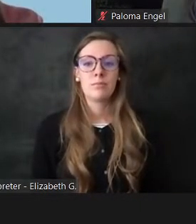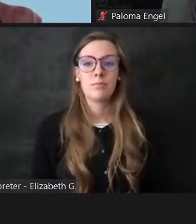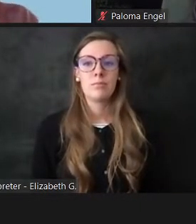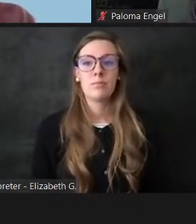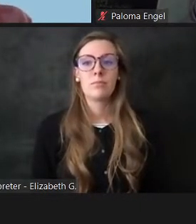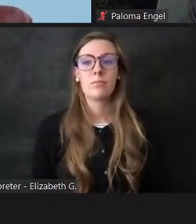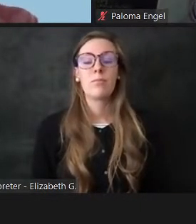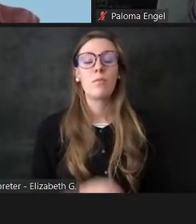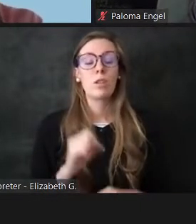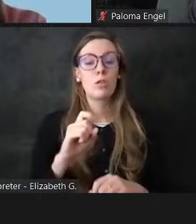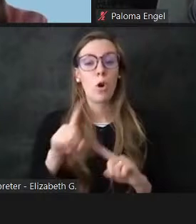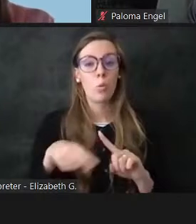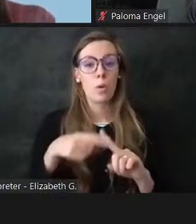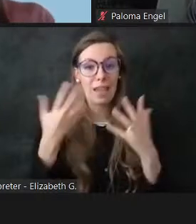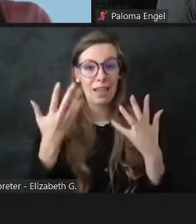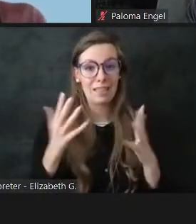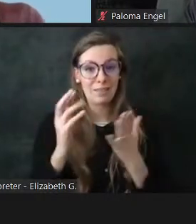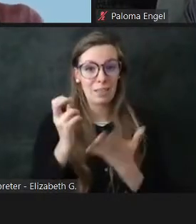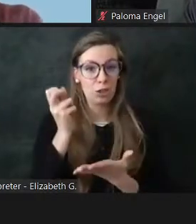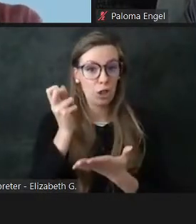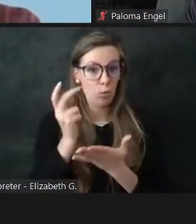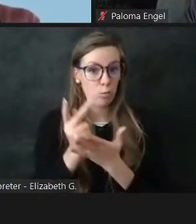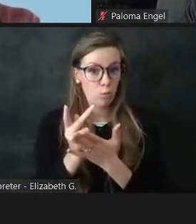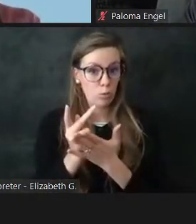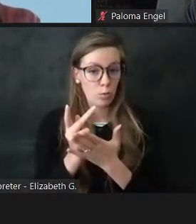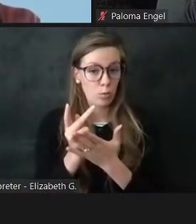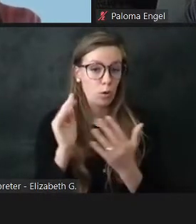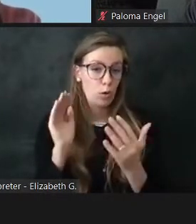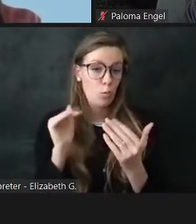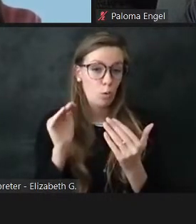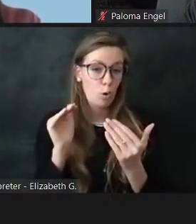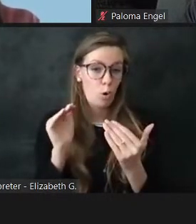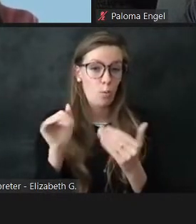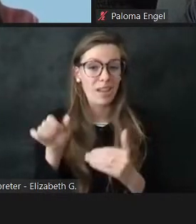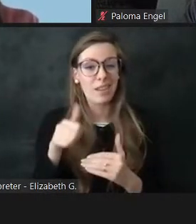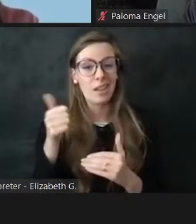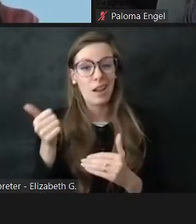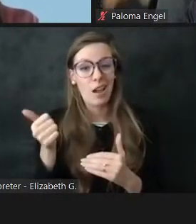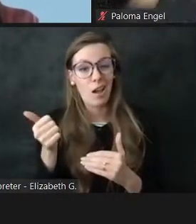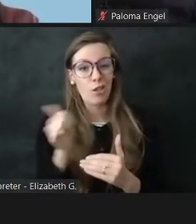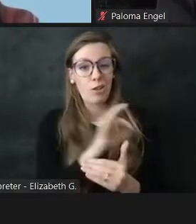hope to put an example that other immunizations can continue.